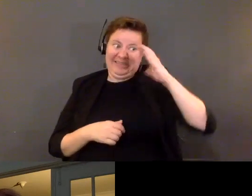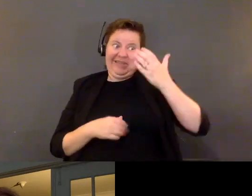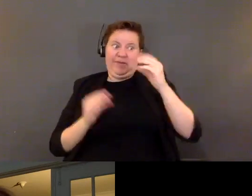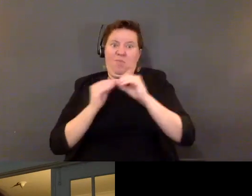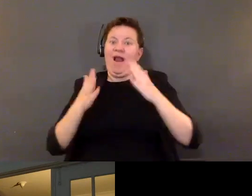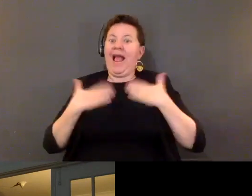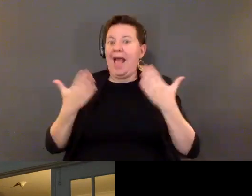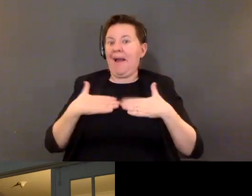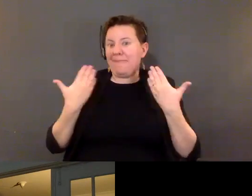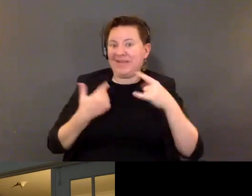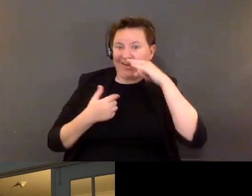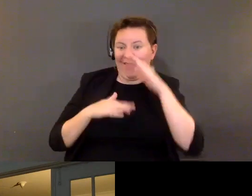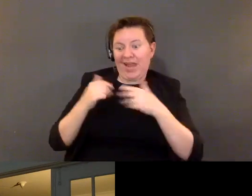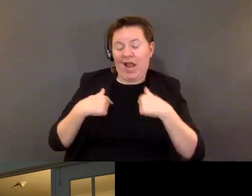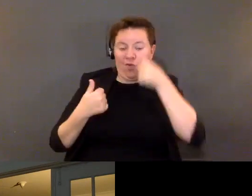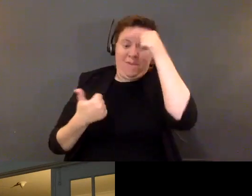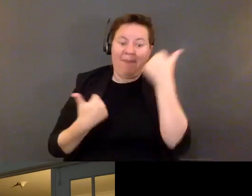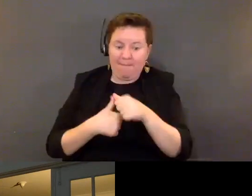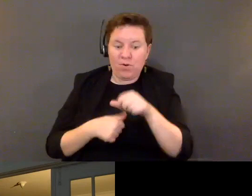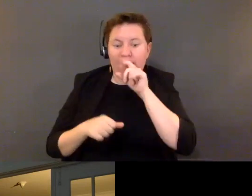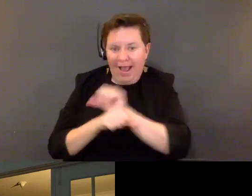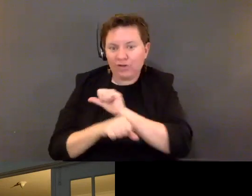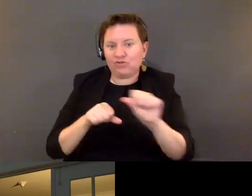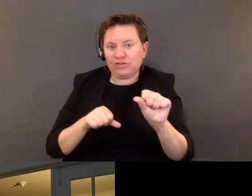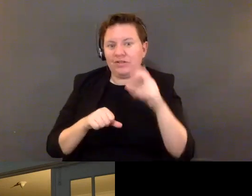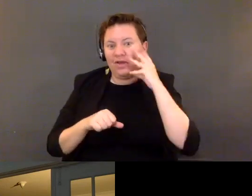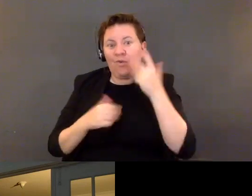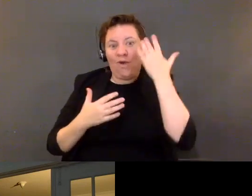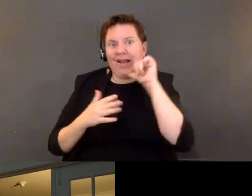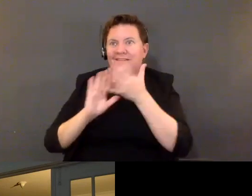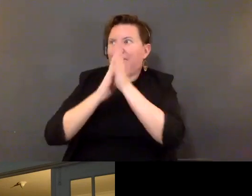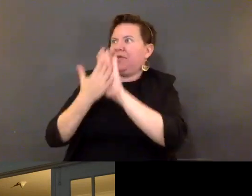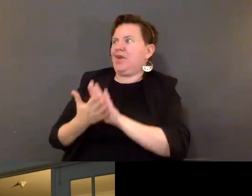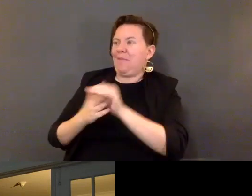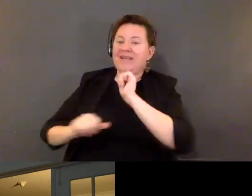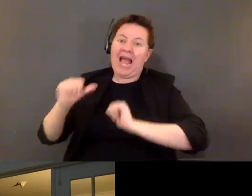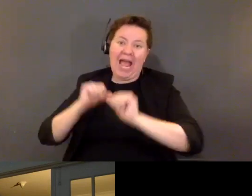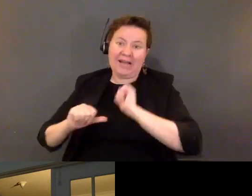than i remember being so why i didn't go into acting i can never never know